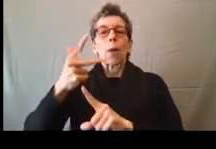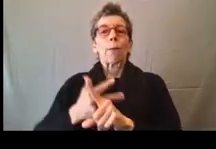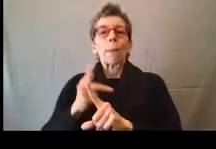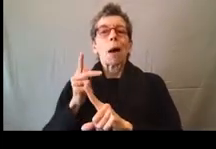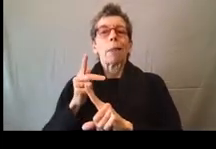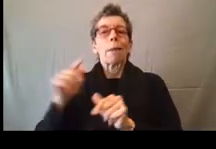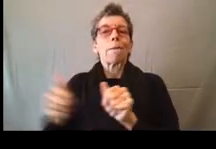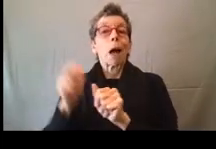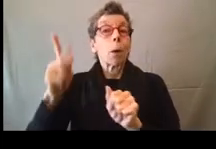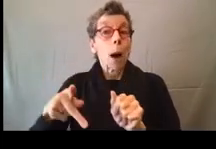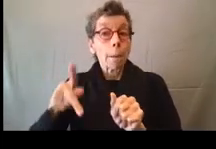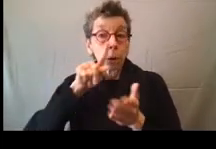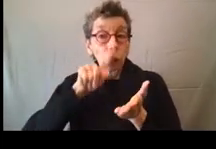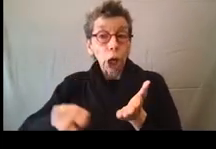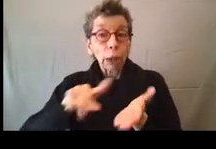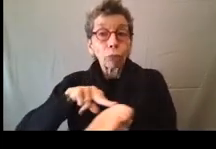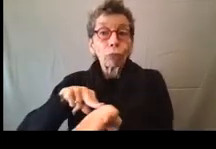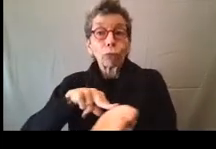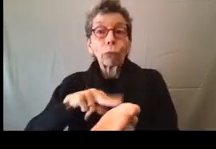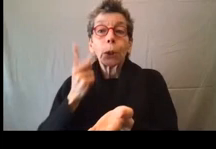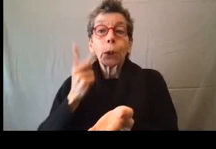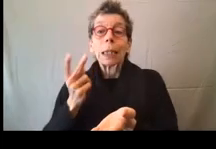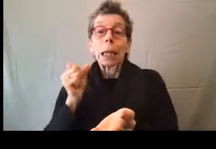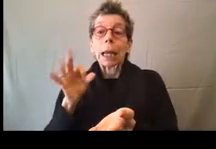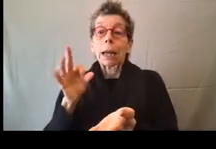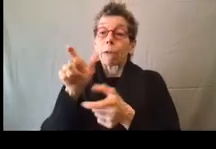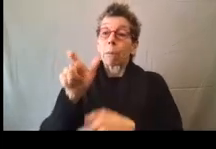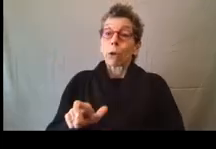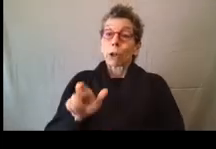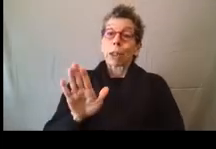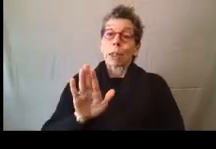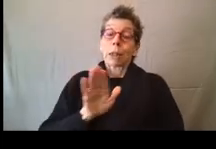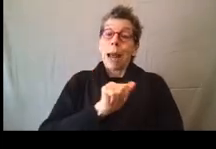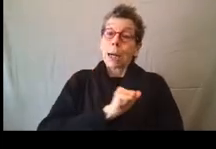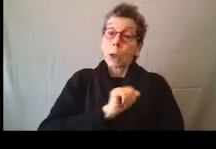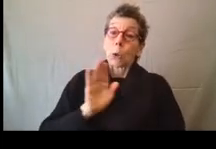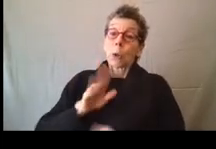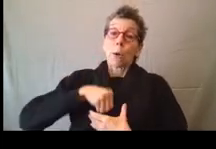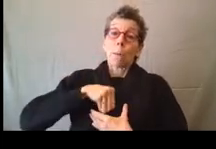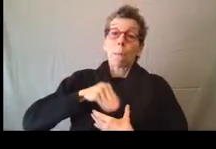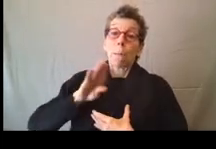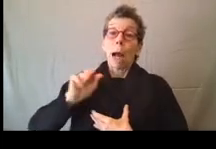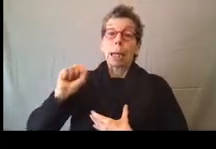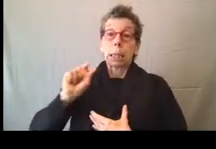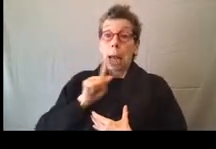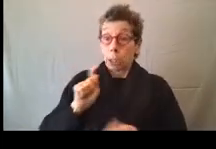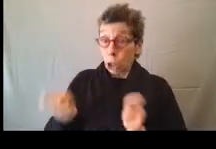that may provide an indication of change in a person's implicit bias itself. So, that